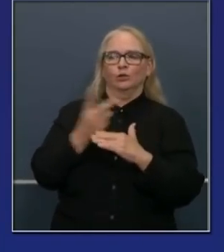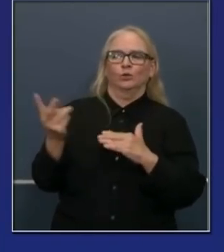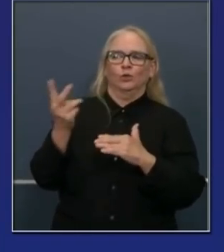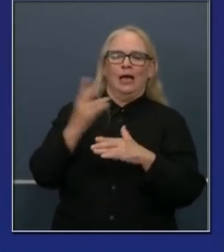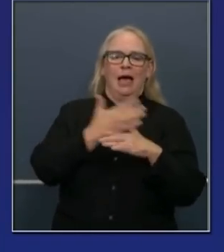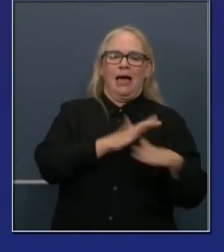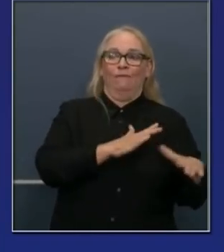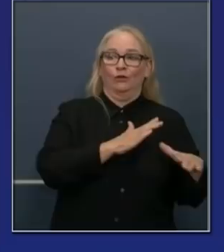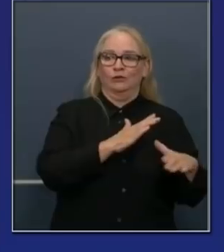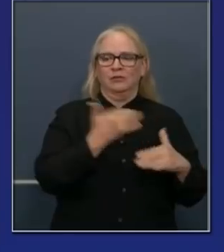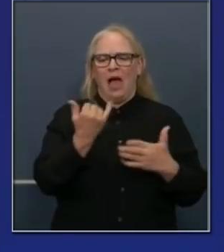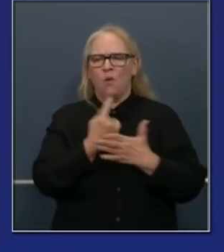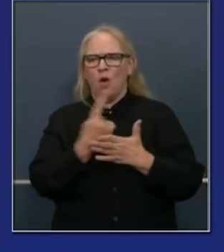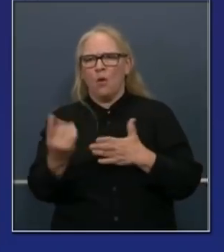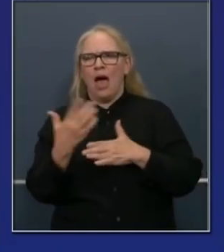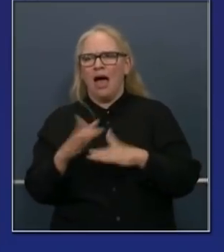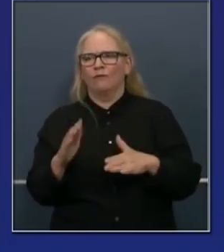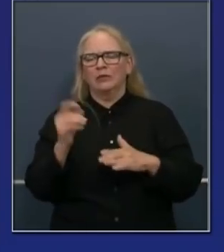YOU'LL SEE THE POSITIVITY RATE